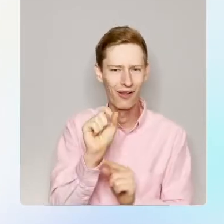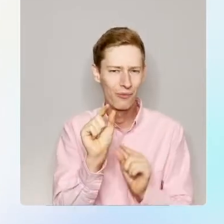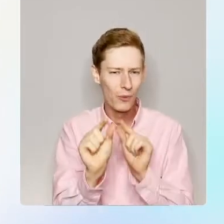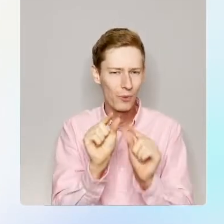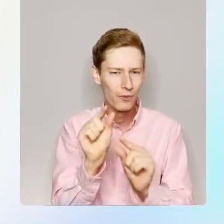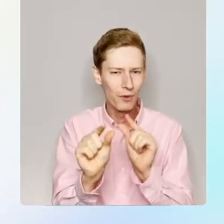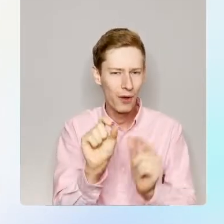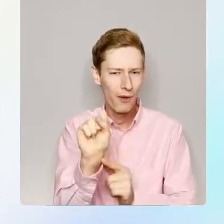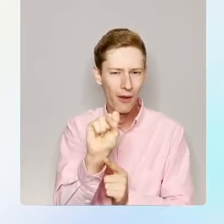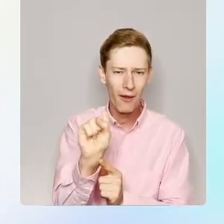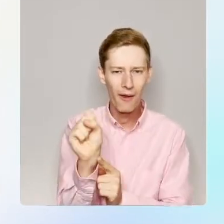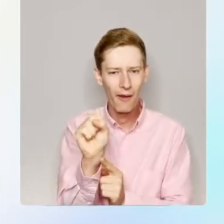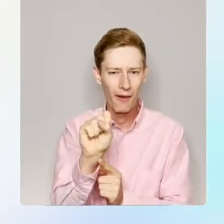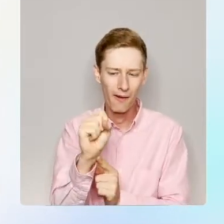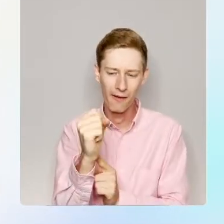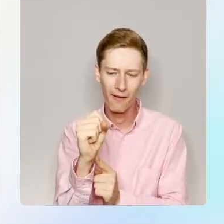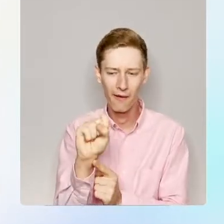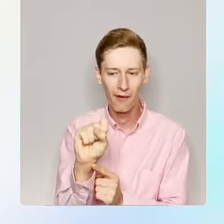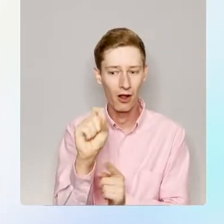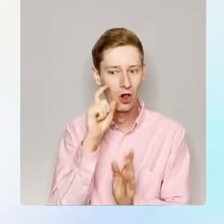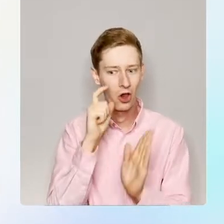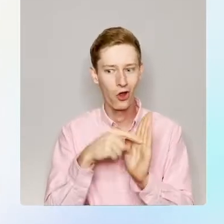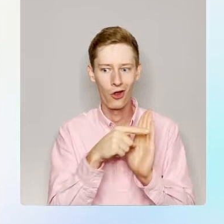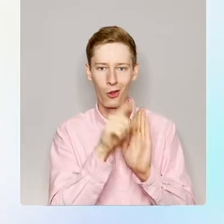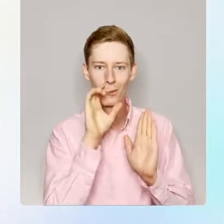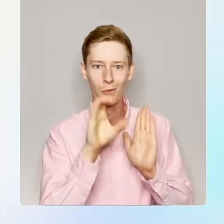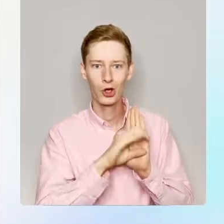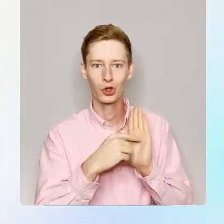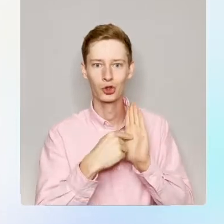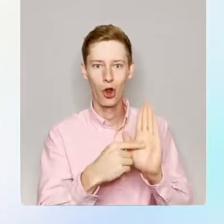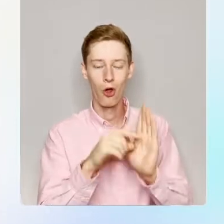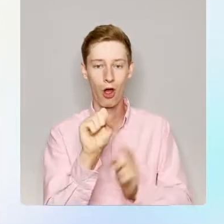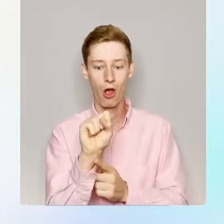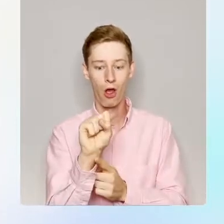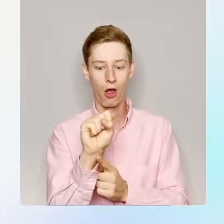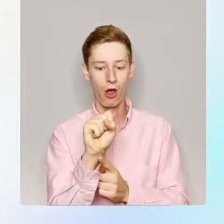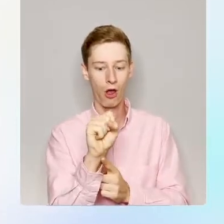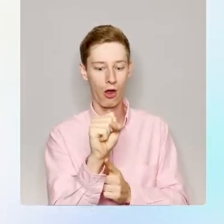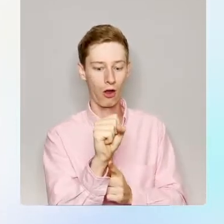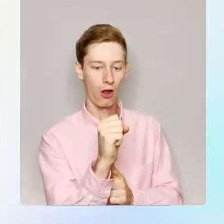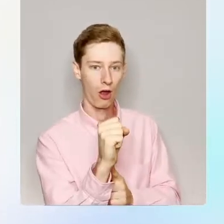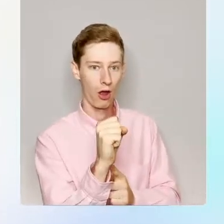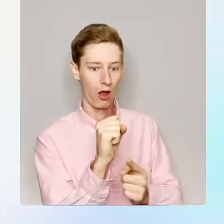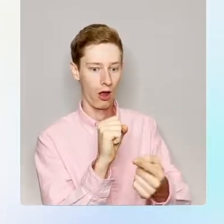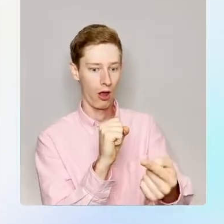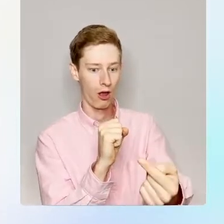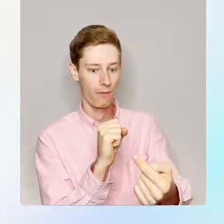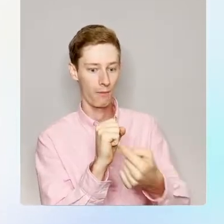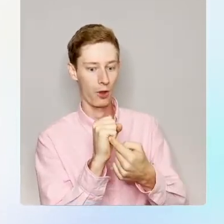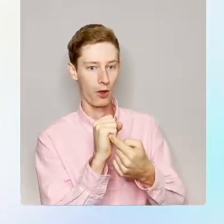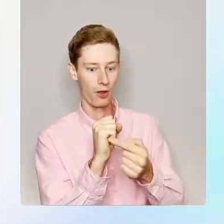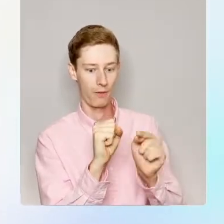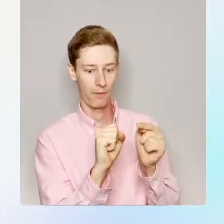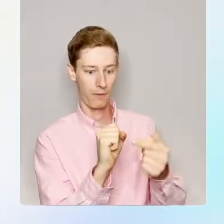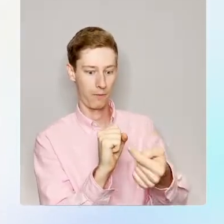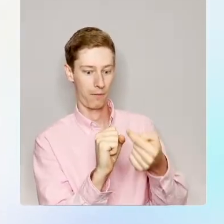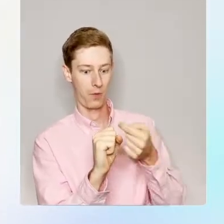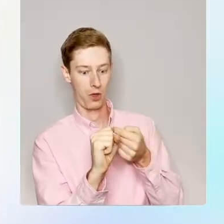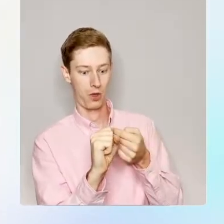You can see in this diagram that as the person rotates their head slightly, the distances between the sound sources in each ear will change.